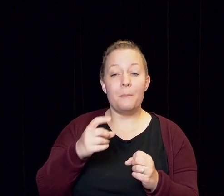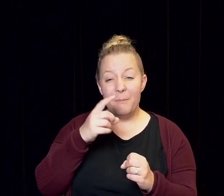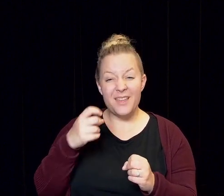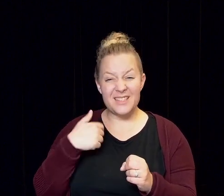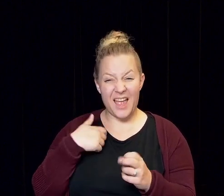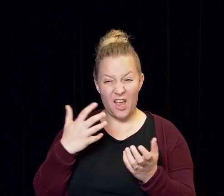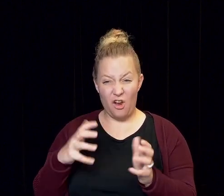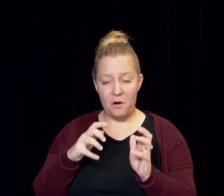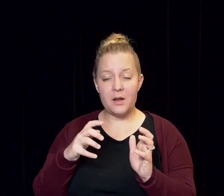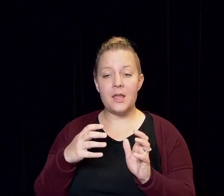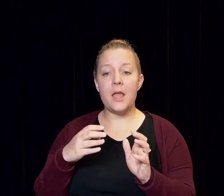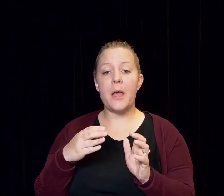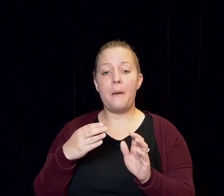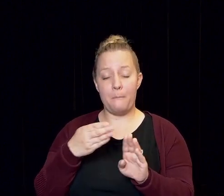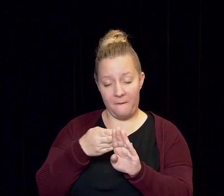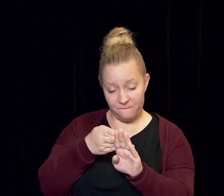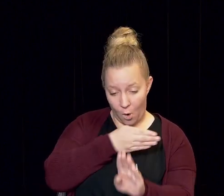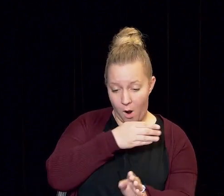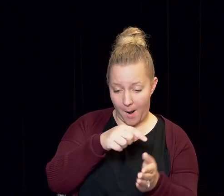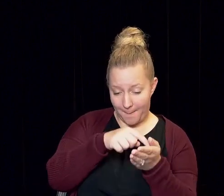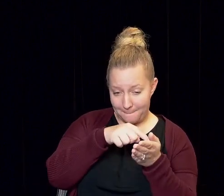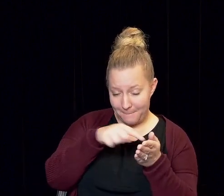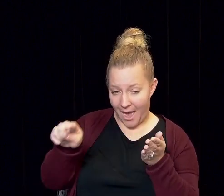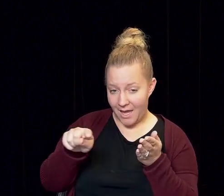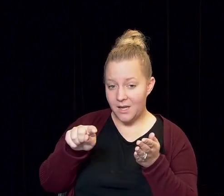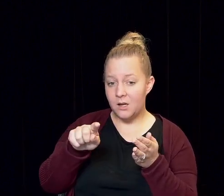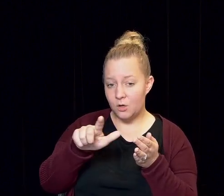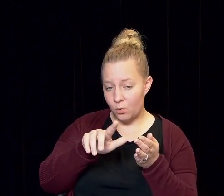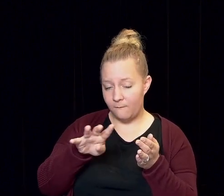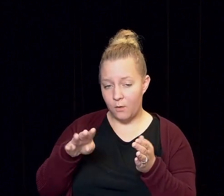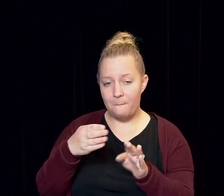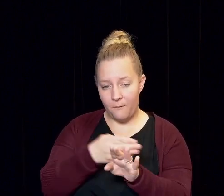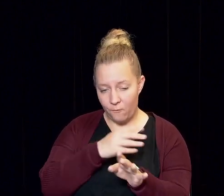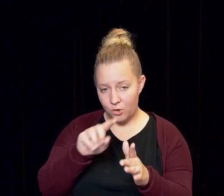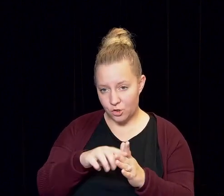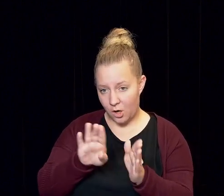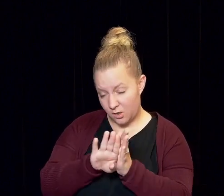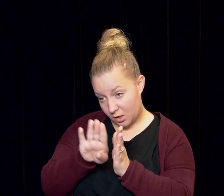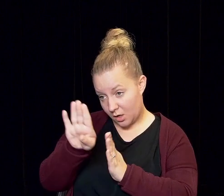prepaid something right here before I started going up. That's where that plus 24 comes in.